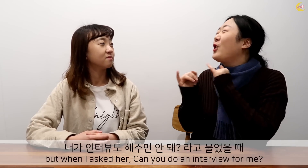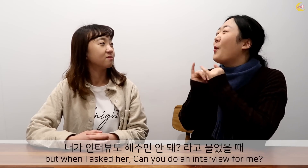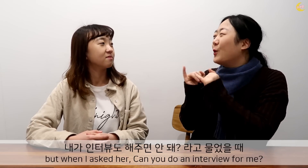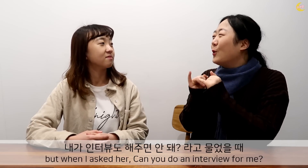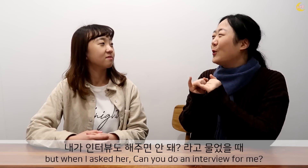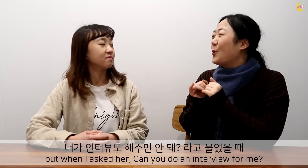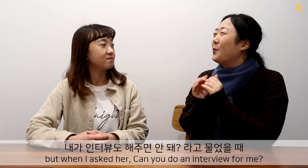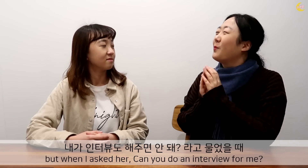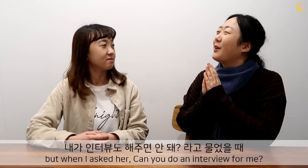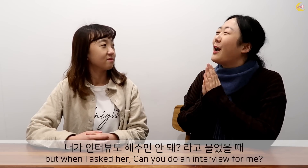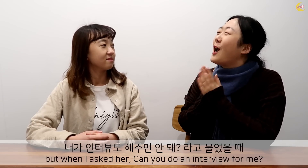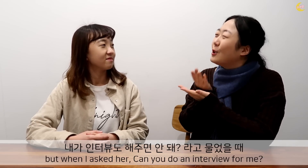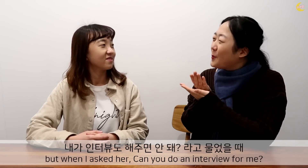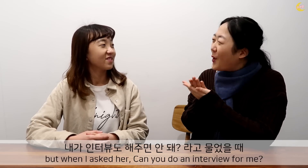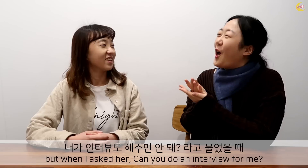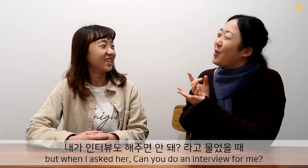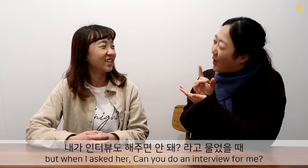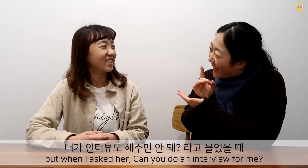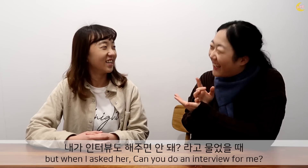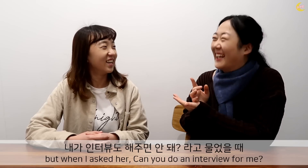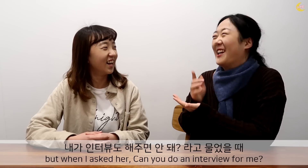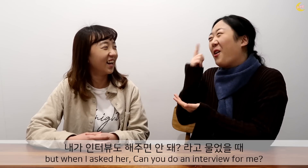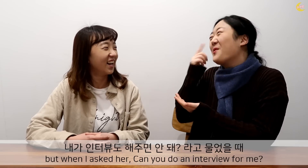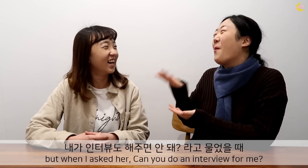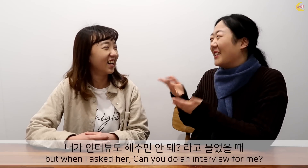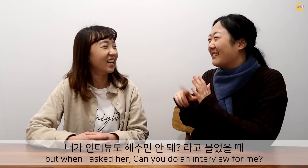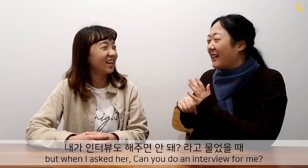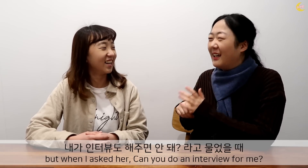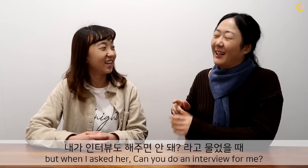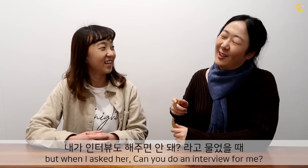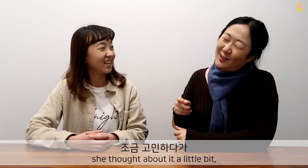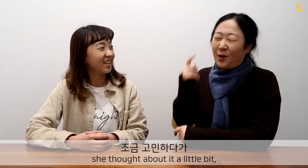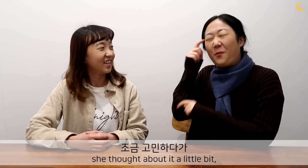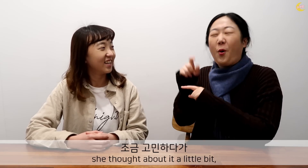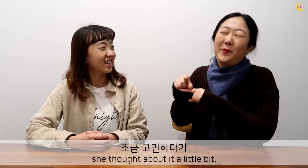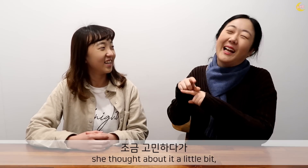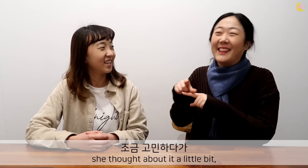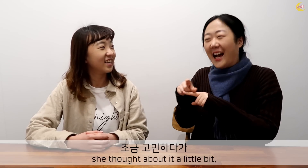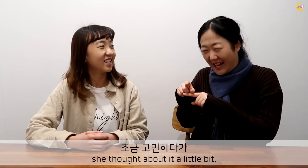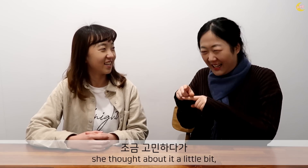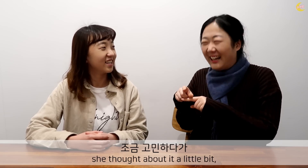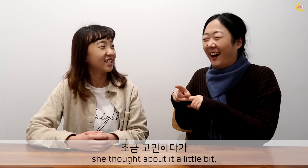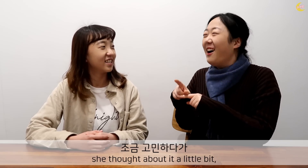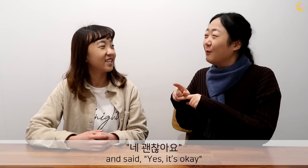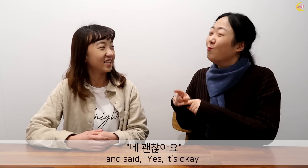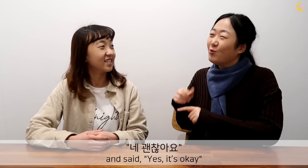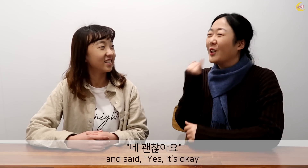Can you do an interview for me? she thought about it a little bit,